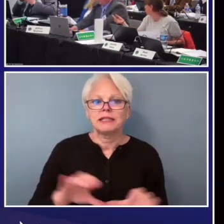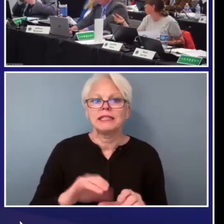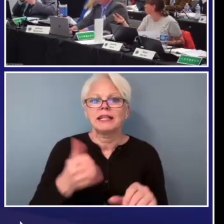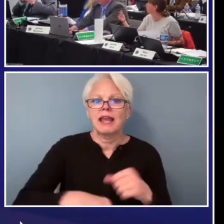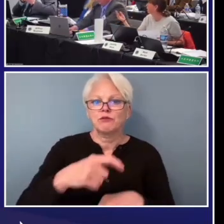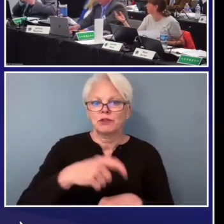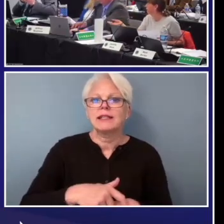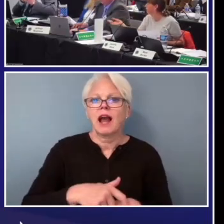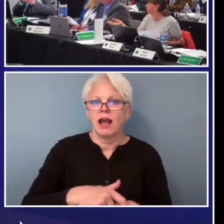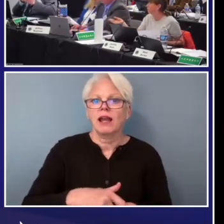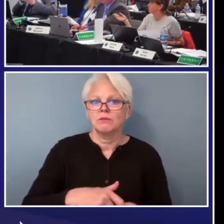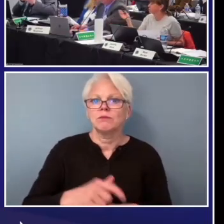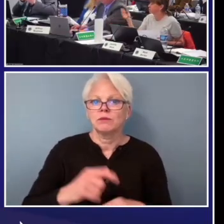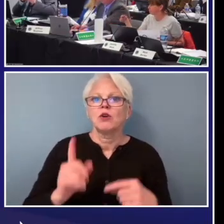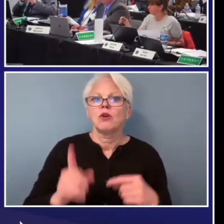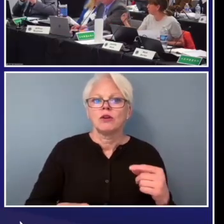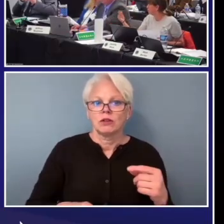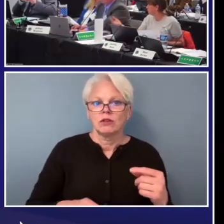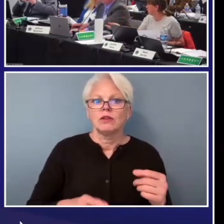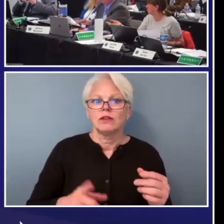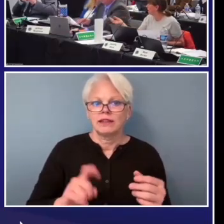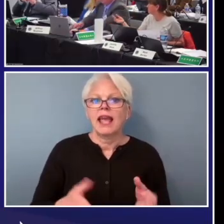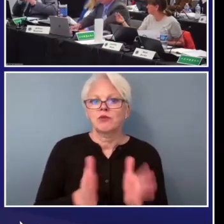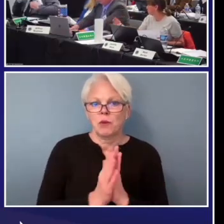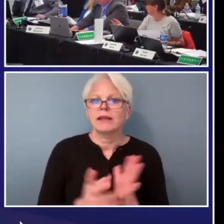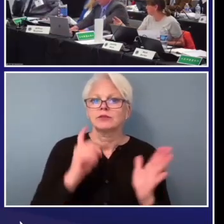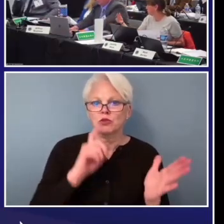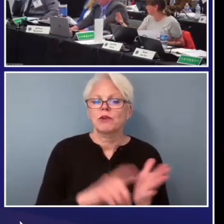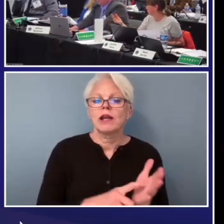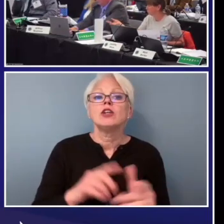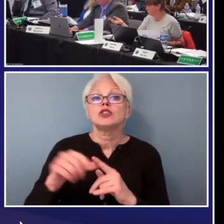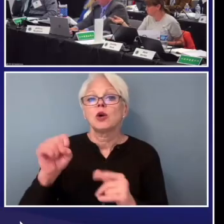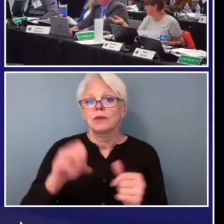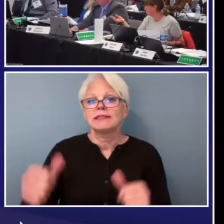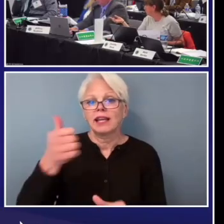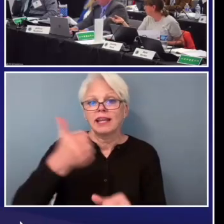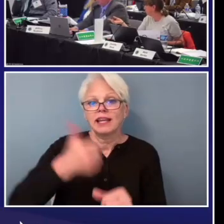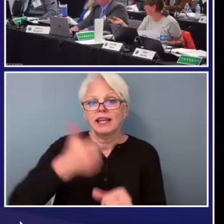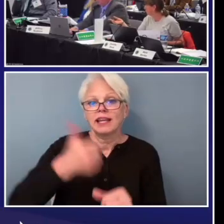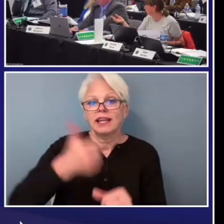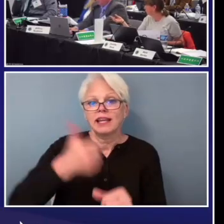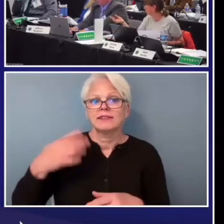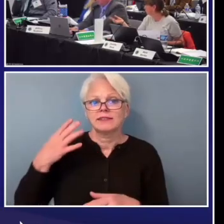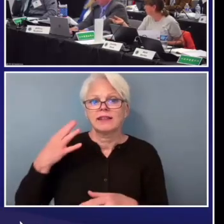So that, again, the secretary each time has the discretion to do whatever they, you